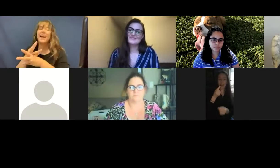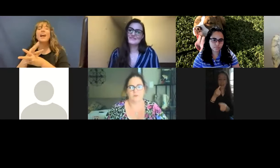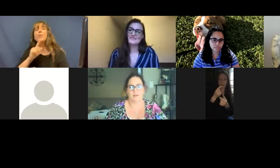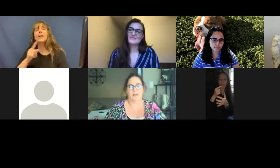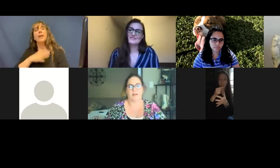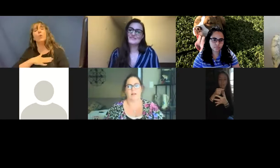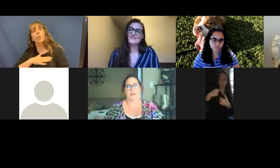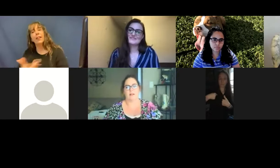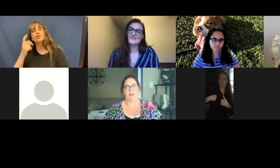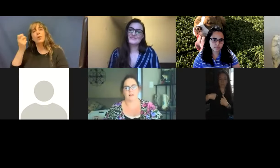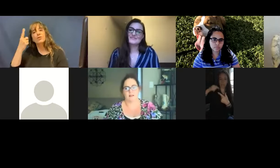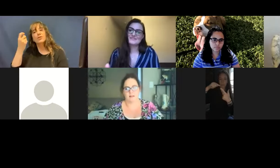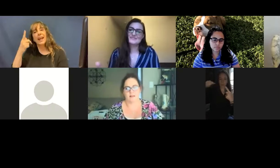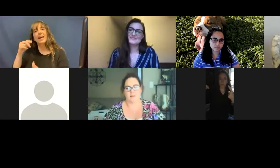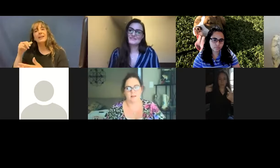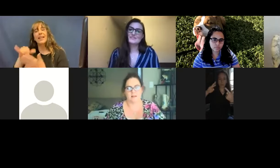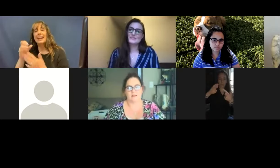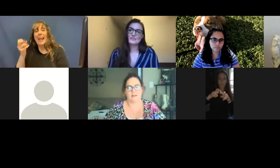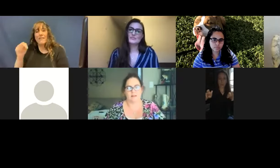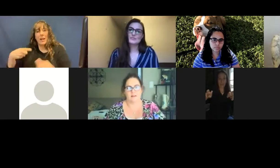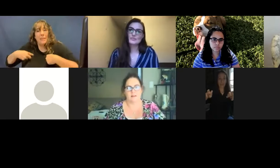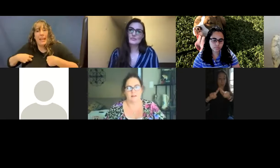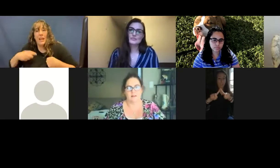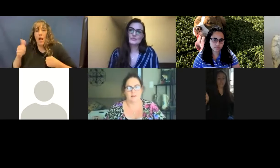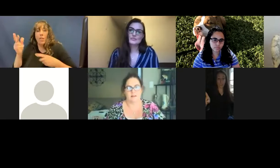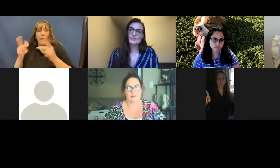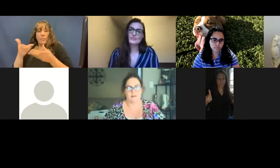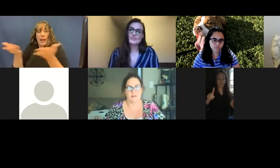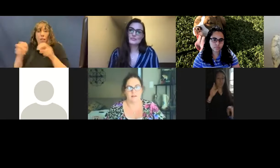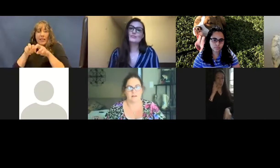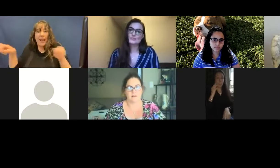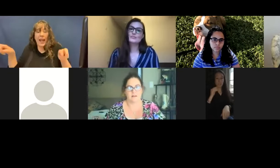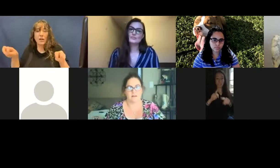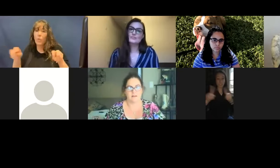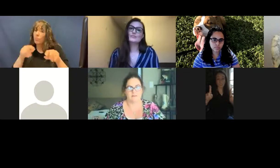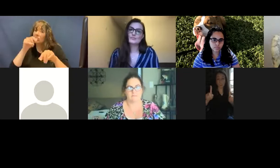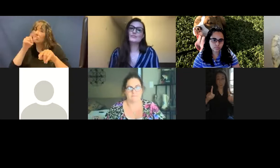that even me and the other people on this panel are different. Our experiences are different.